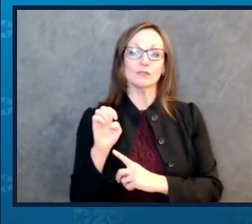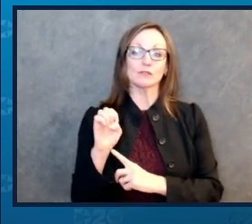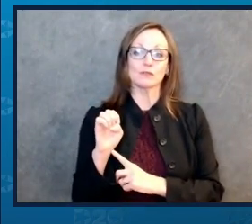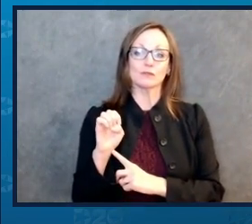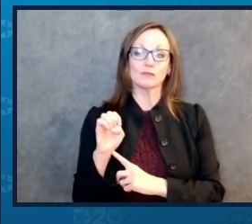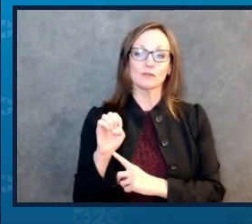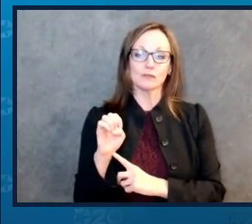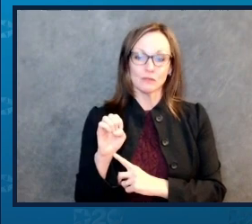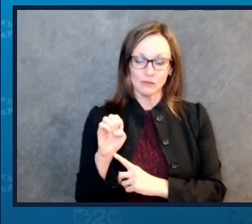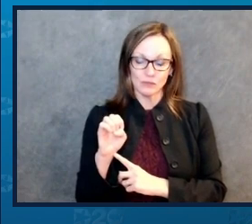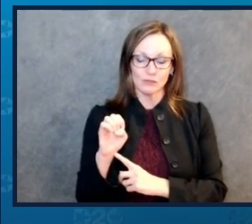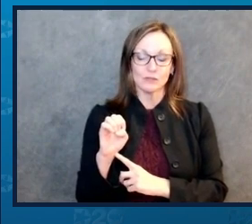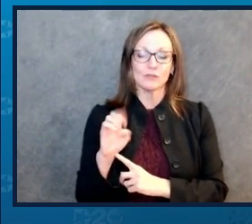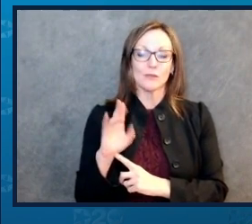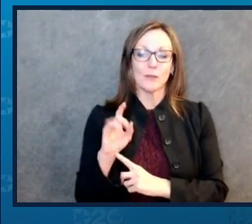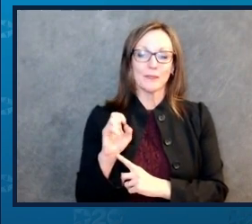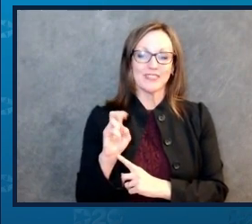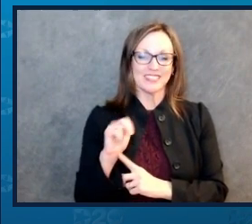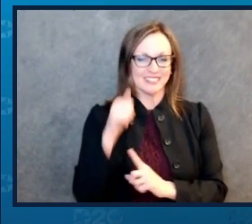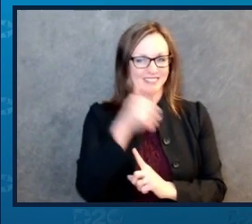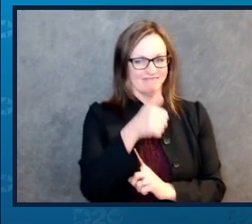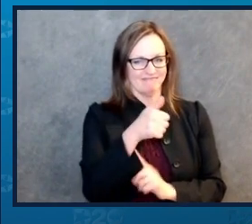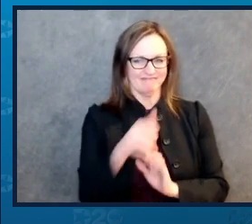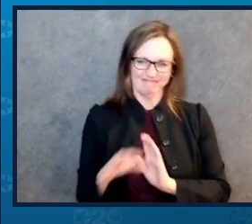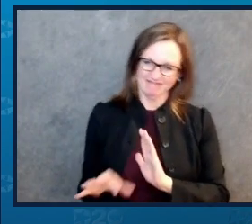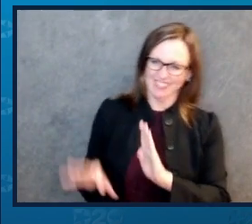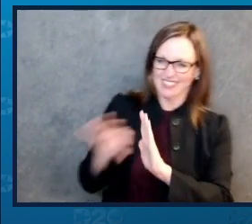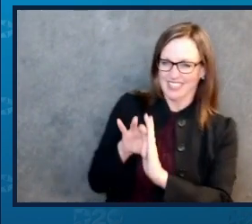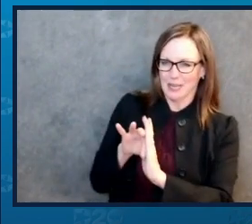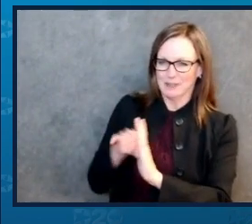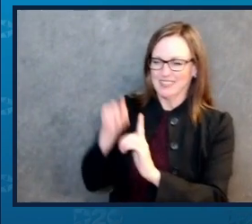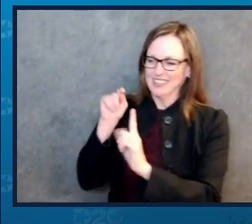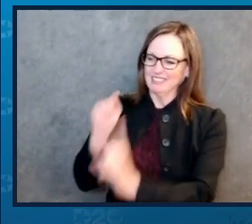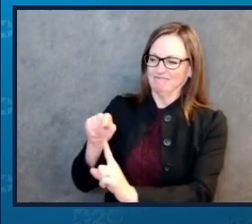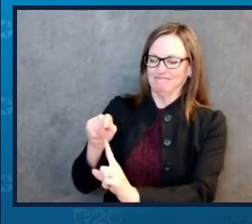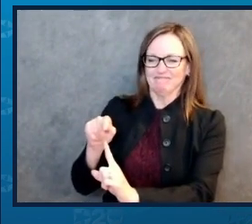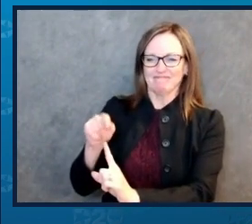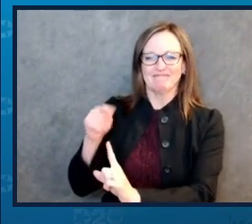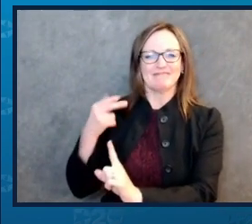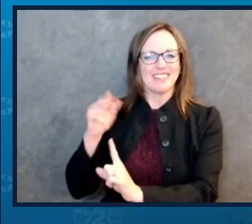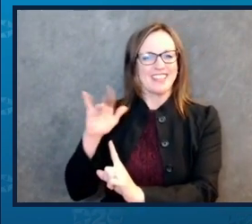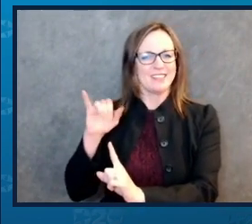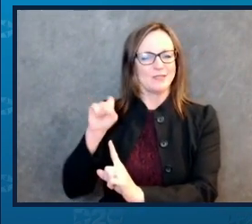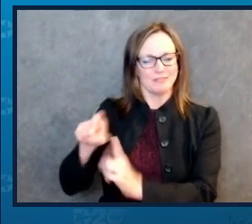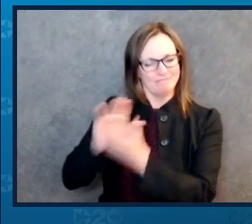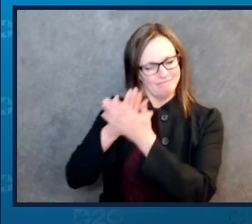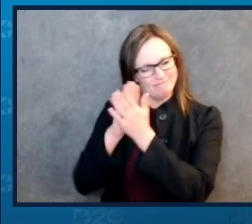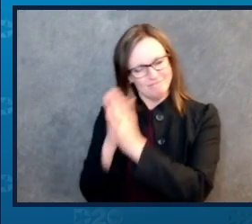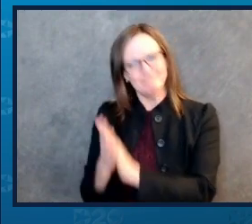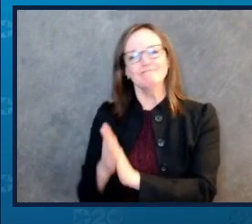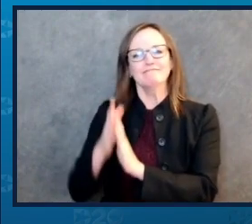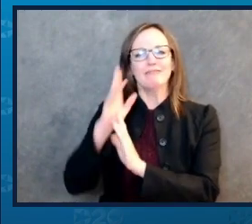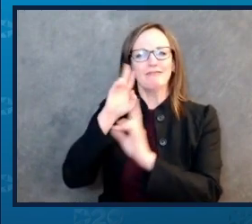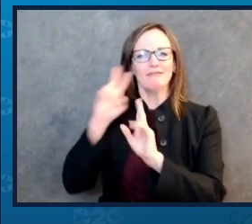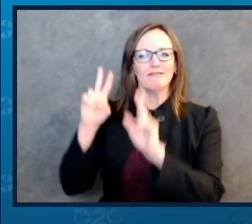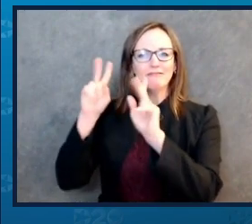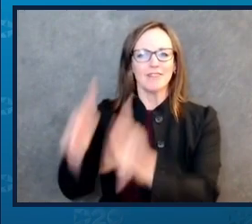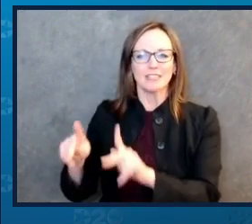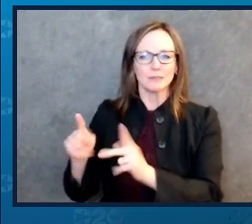CANDIDATE. 1:00 OUR RULES FURTHER PROVIDE THAT IF ONLY ONE CANDIDATE IS